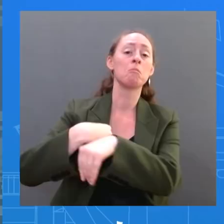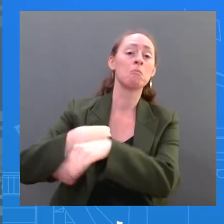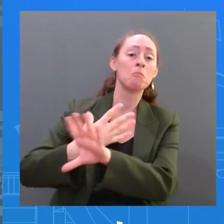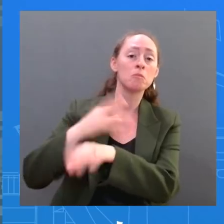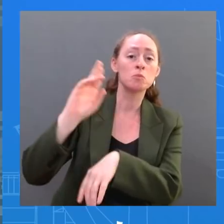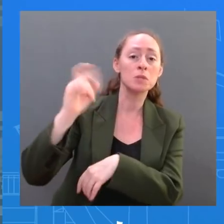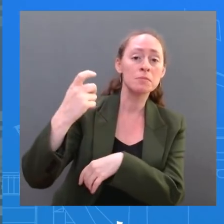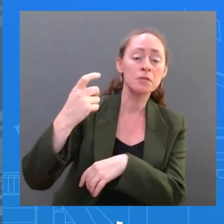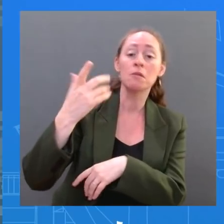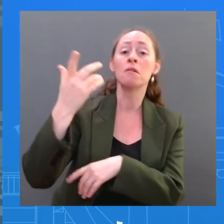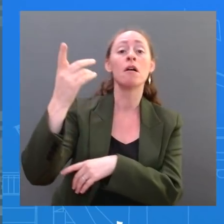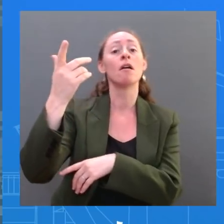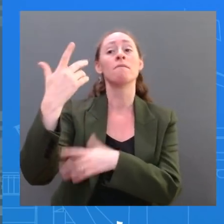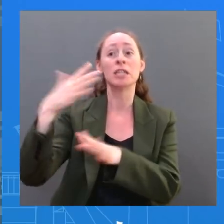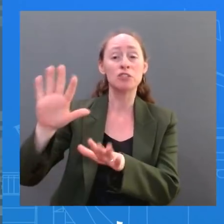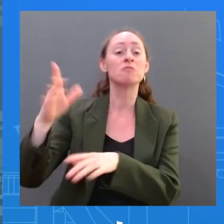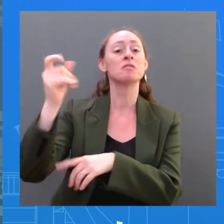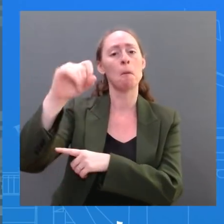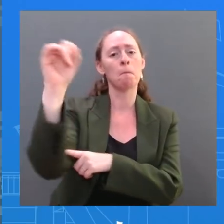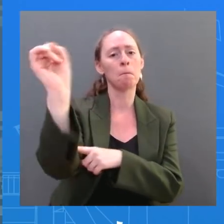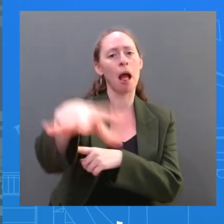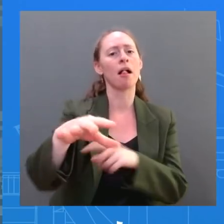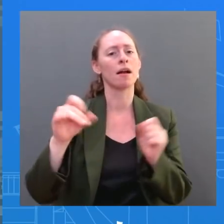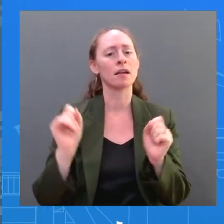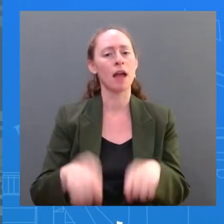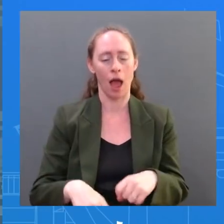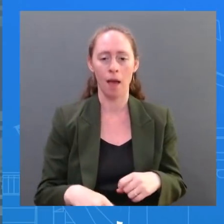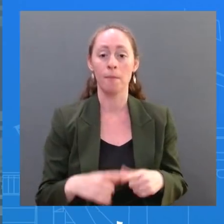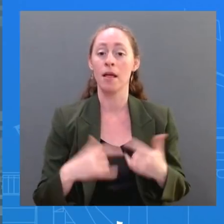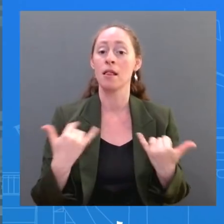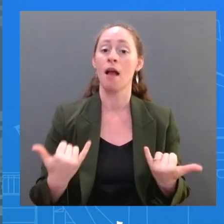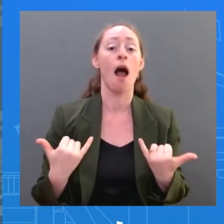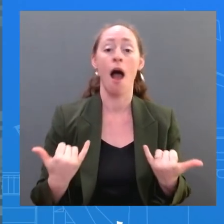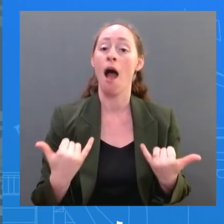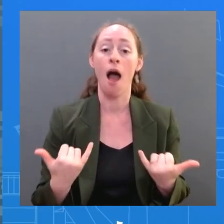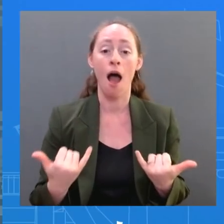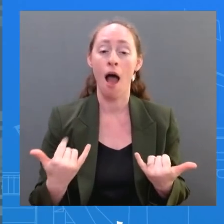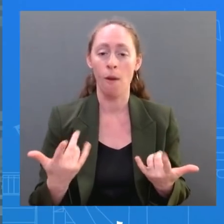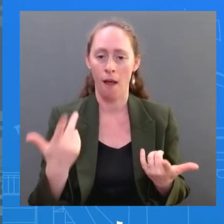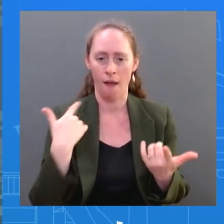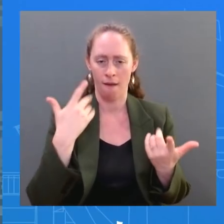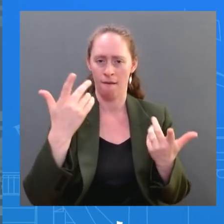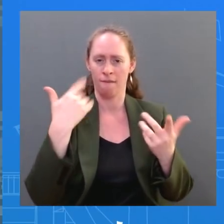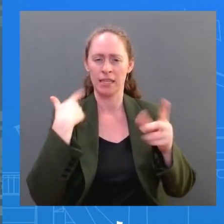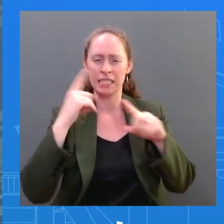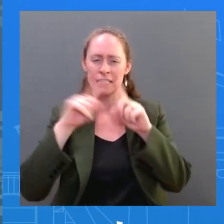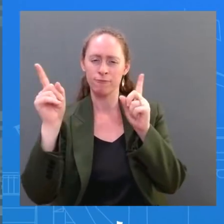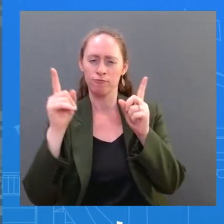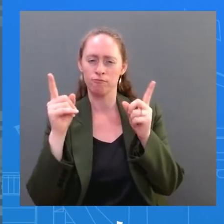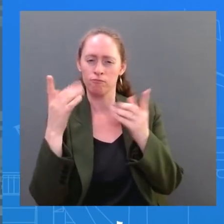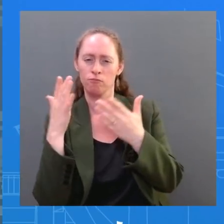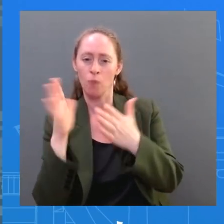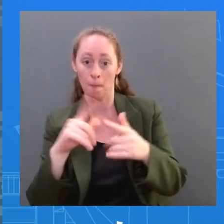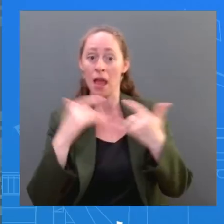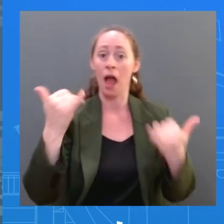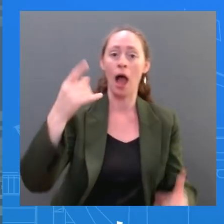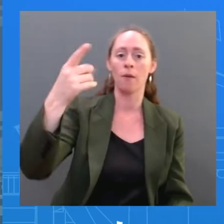And we can't interfere with that process, but the Secretary can support them in any way that he needs to. And the other thing is we, you know, launched a website,